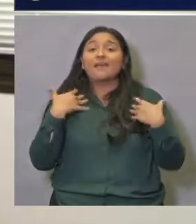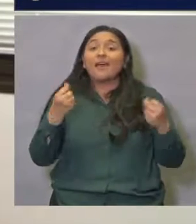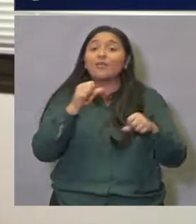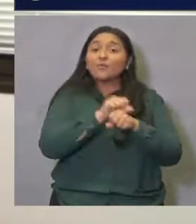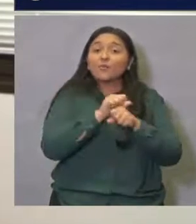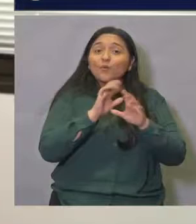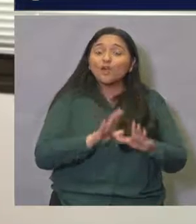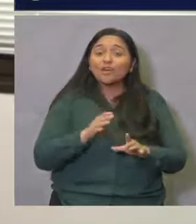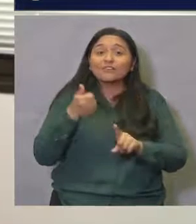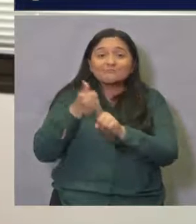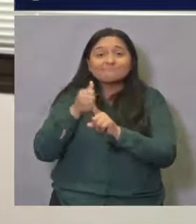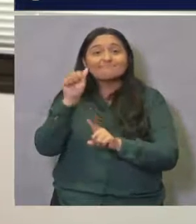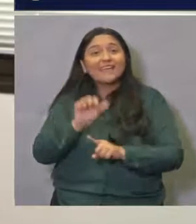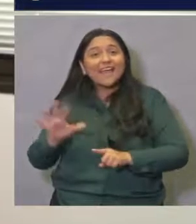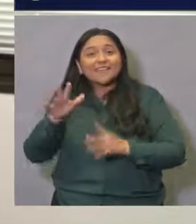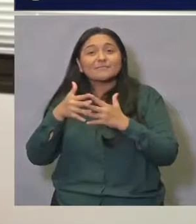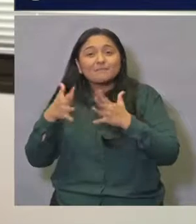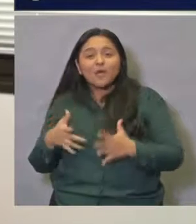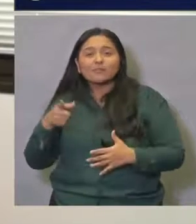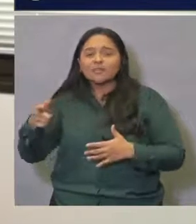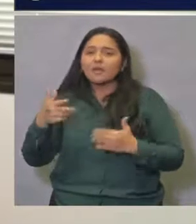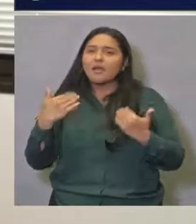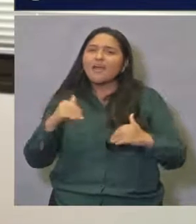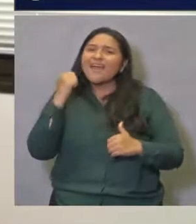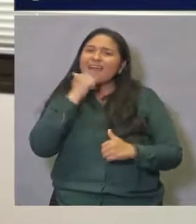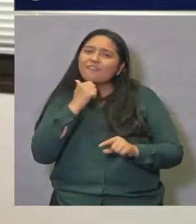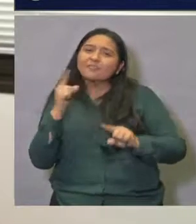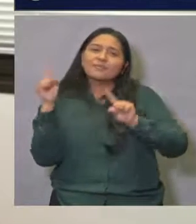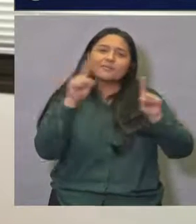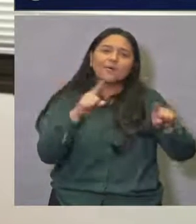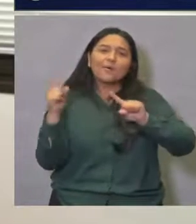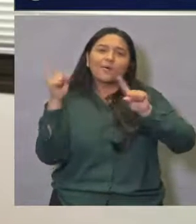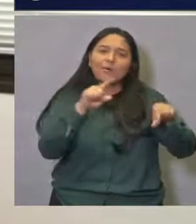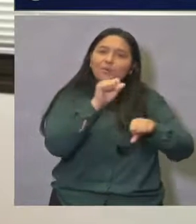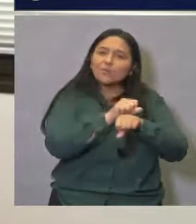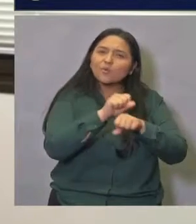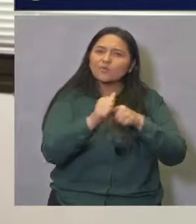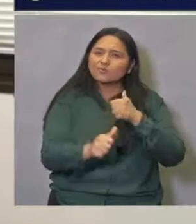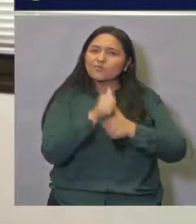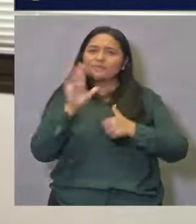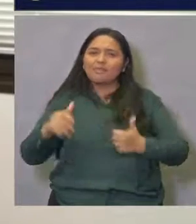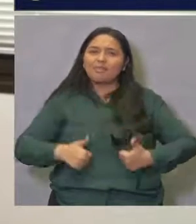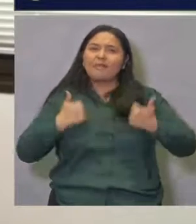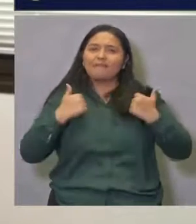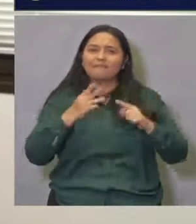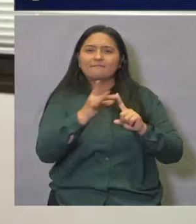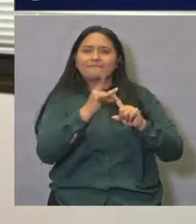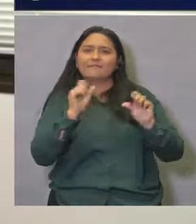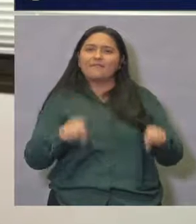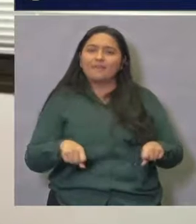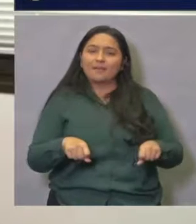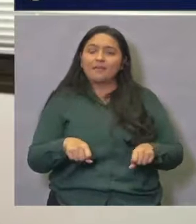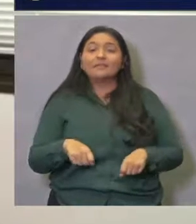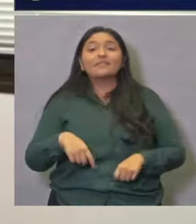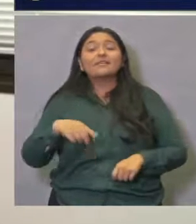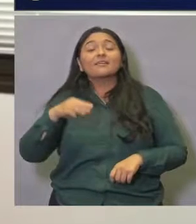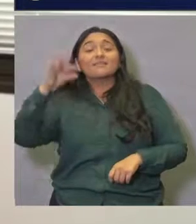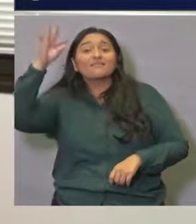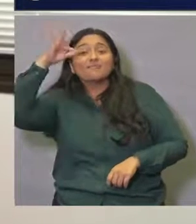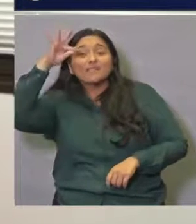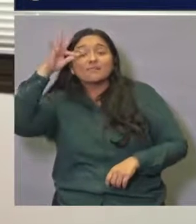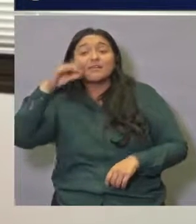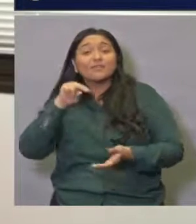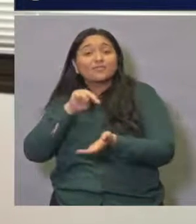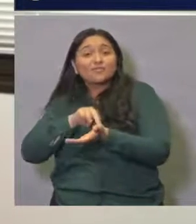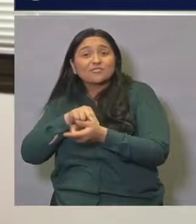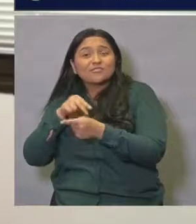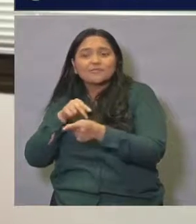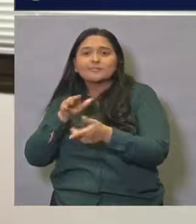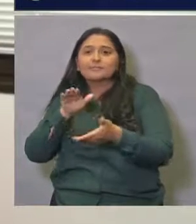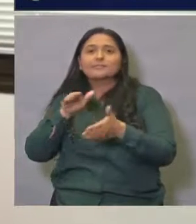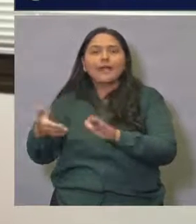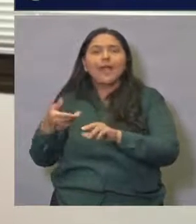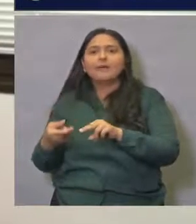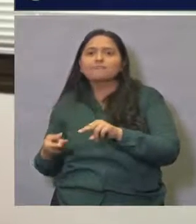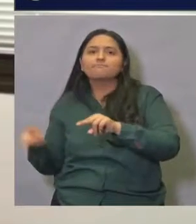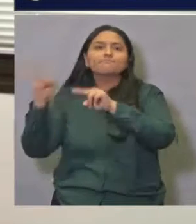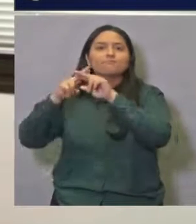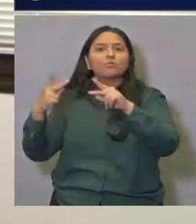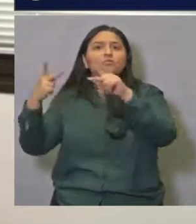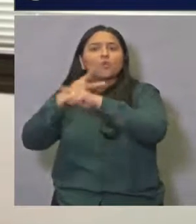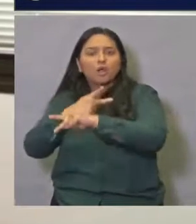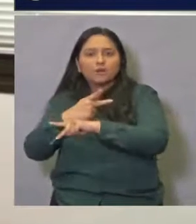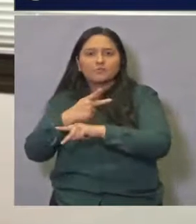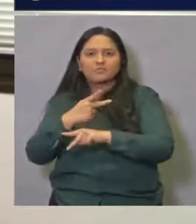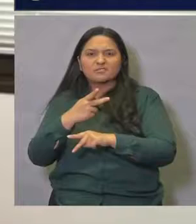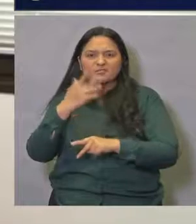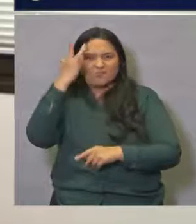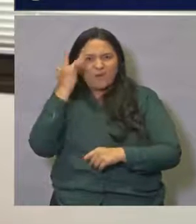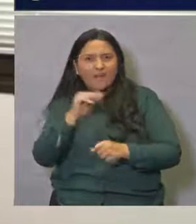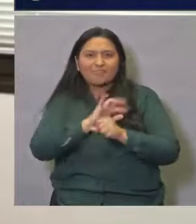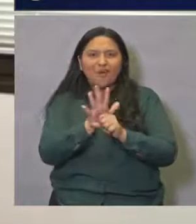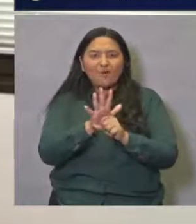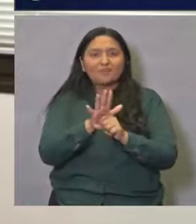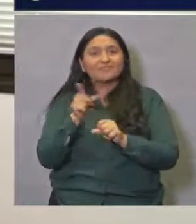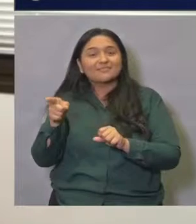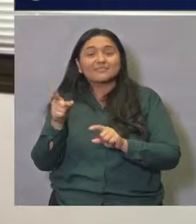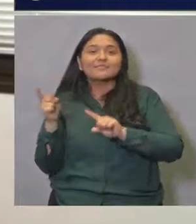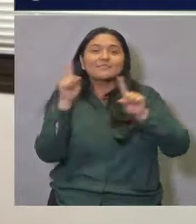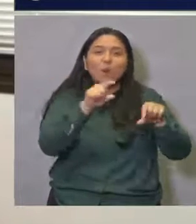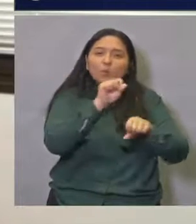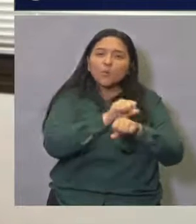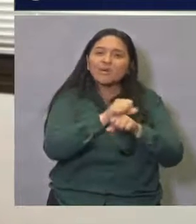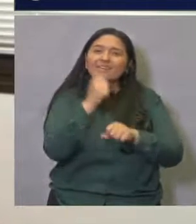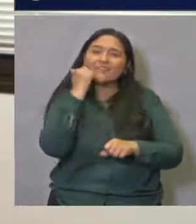ENTREGAR MASCARILLAS Y OTRTROS